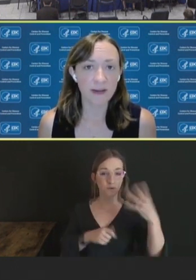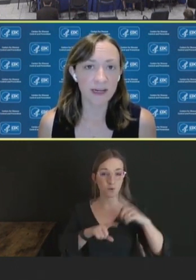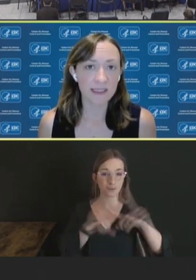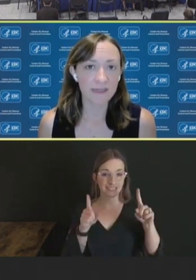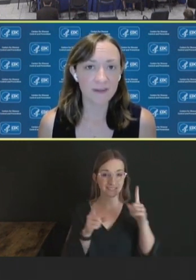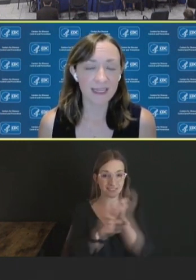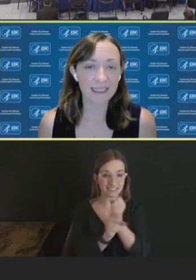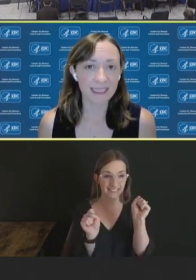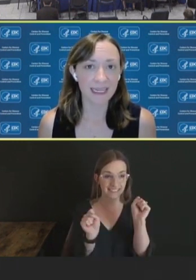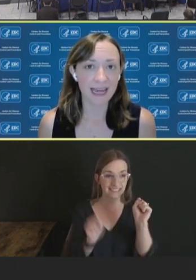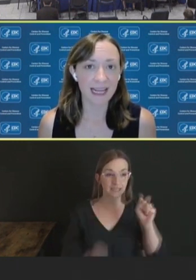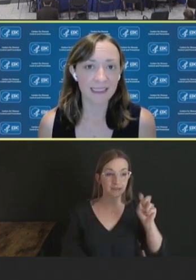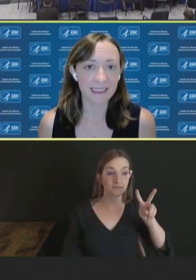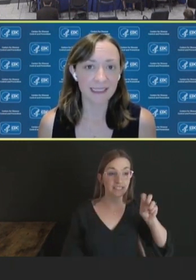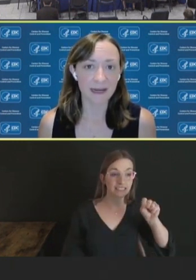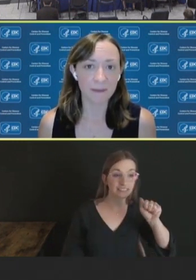VAERS; VSD; and CISA.